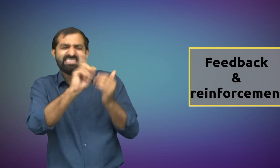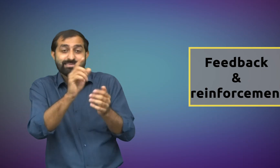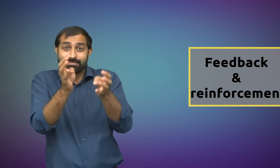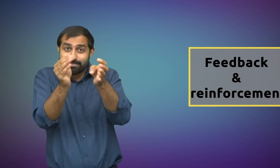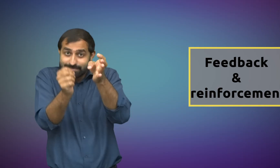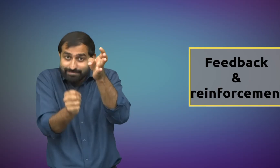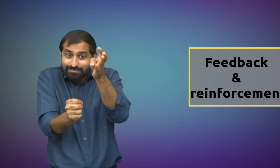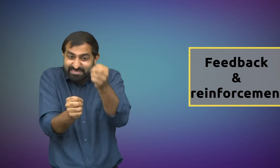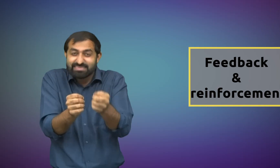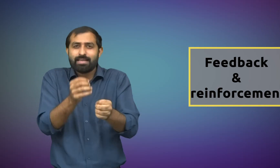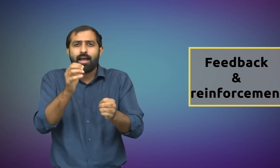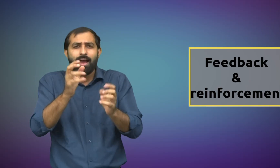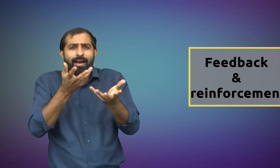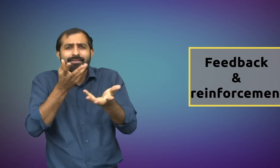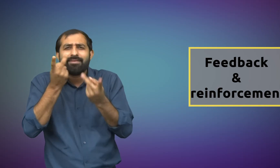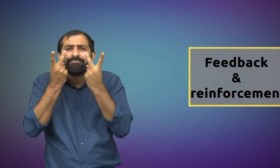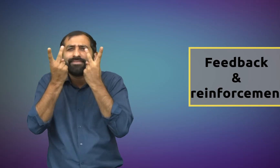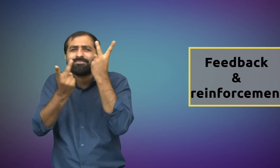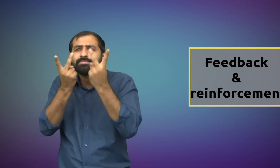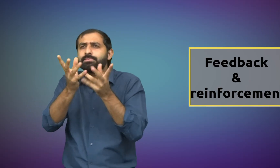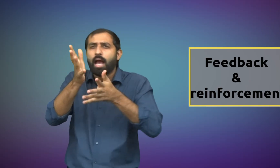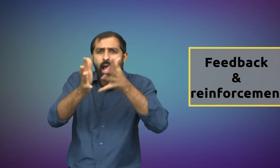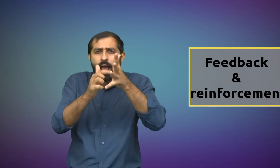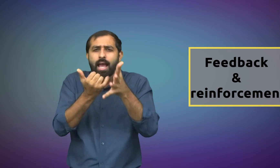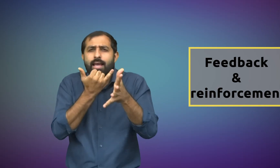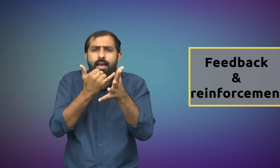In the same manner, for example, when deaf child signs milk incorrectly